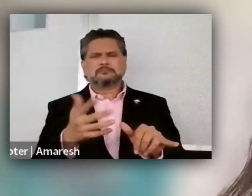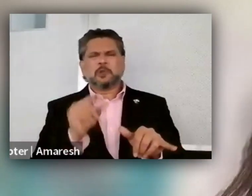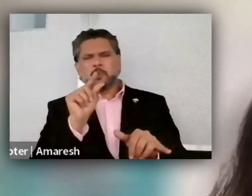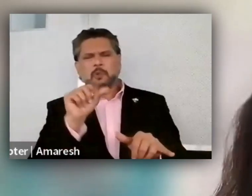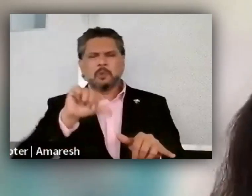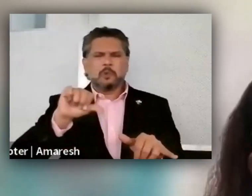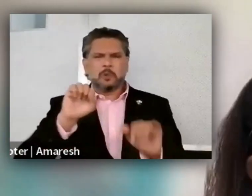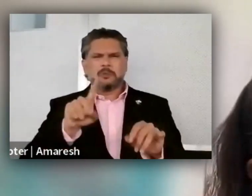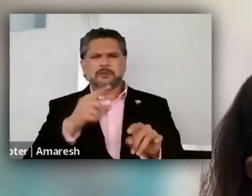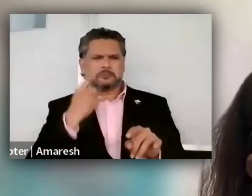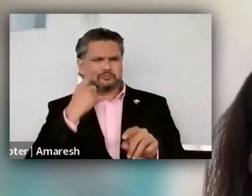And I don't have an answer to that.